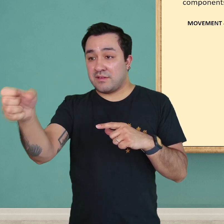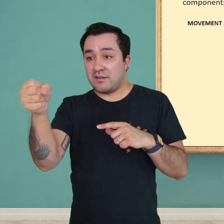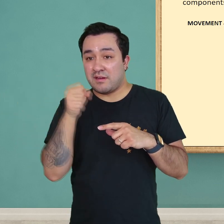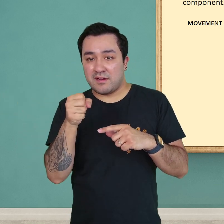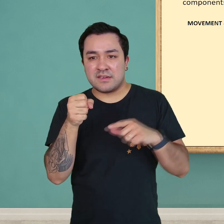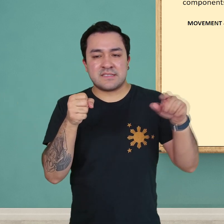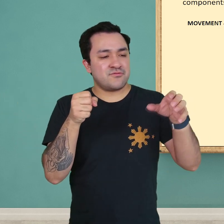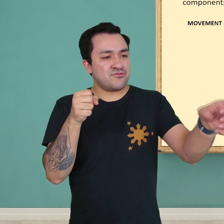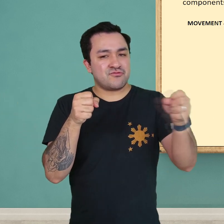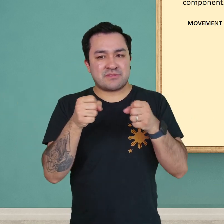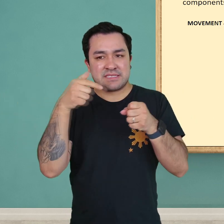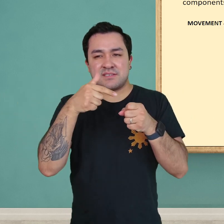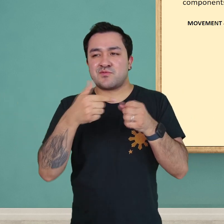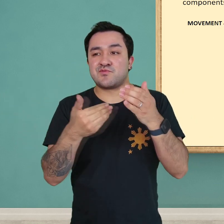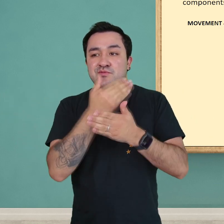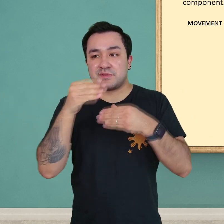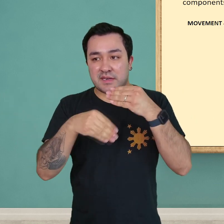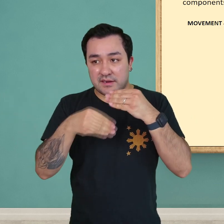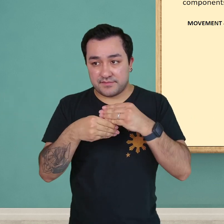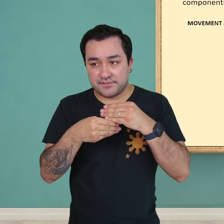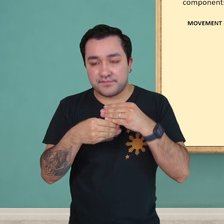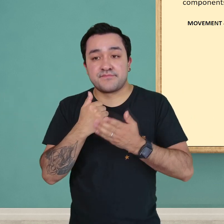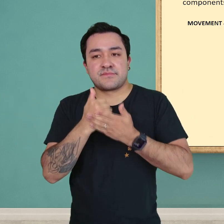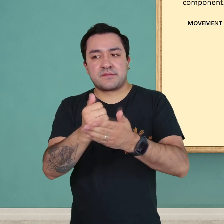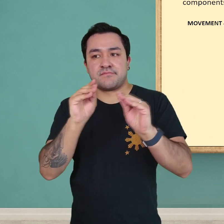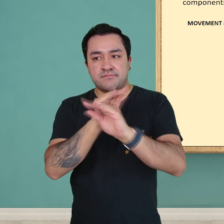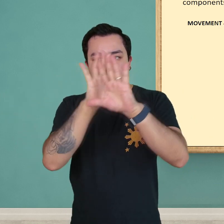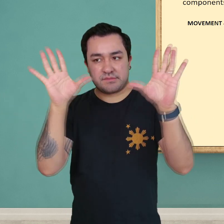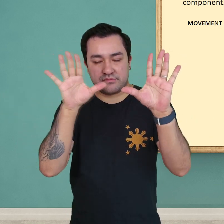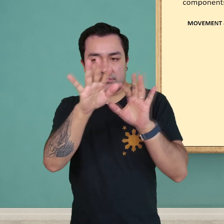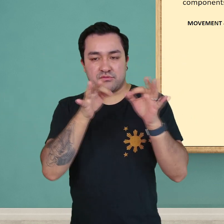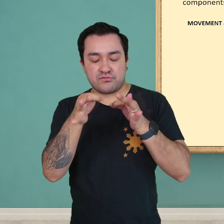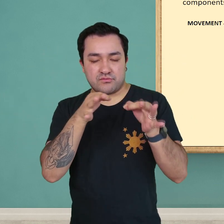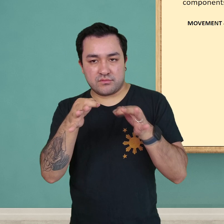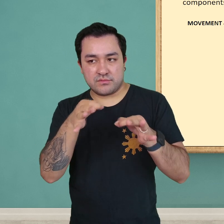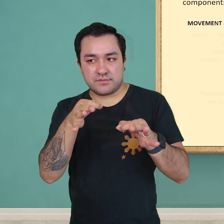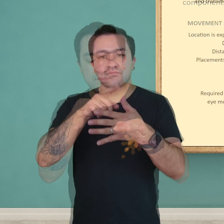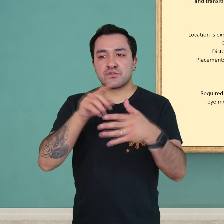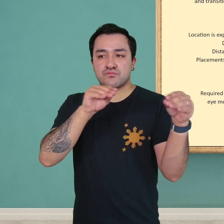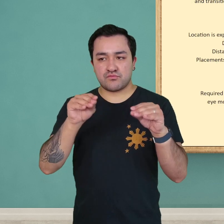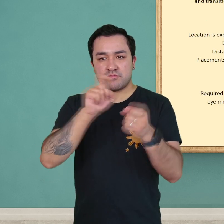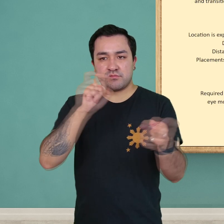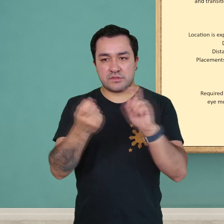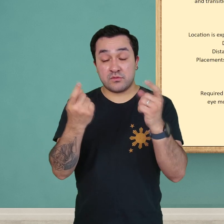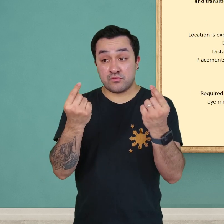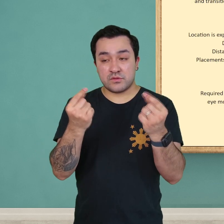model makes a few changes and adds a few extra components for clairty and ease.